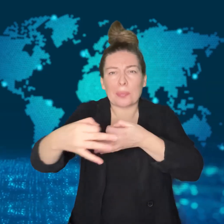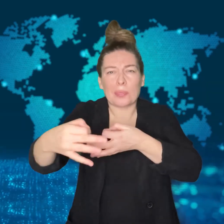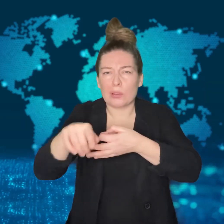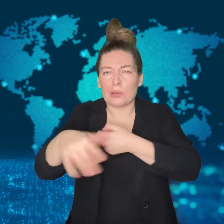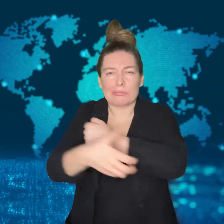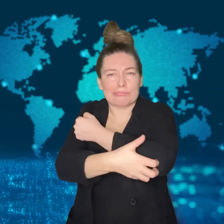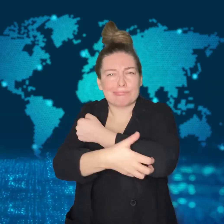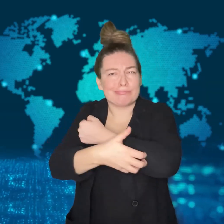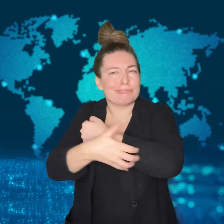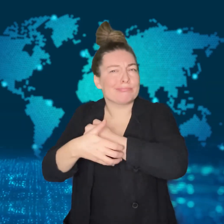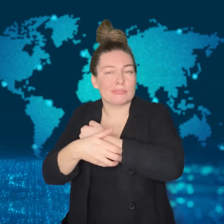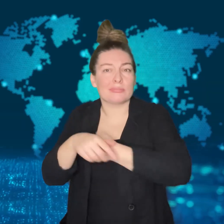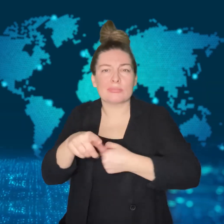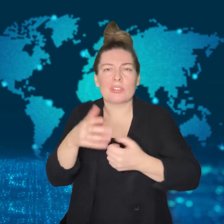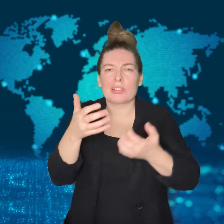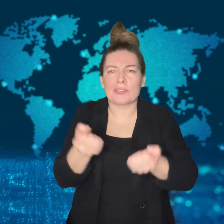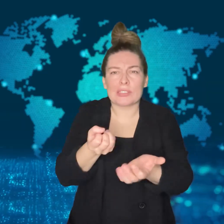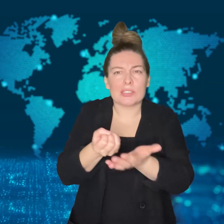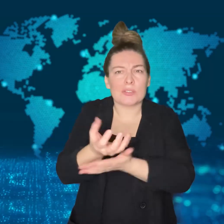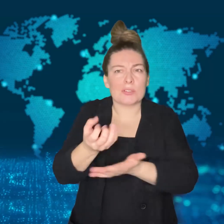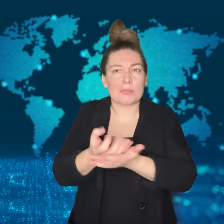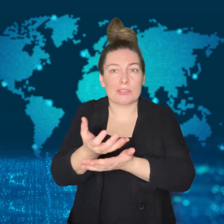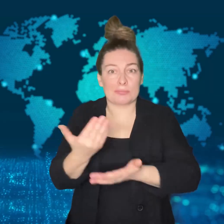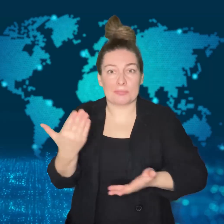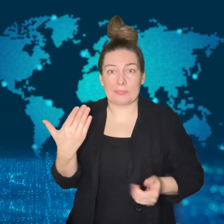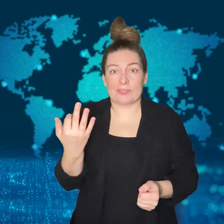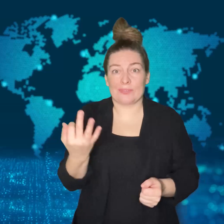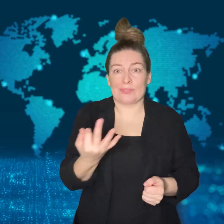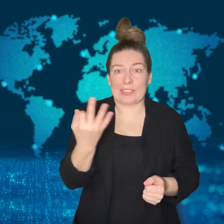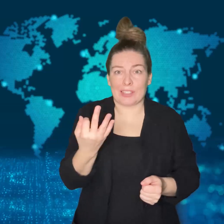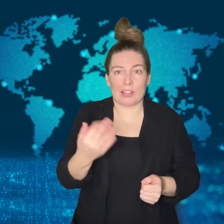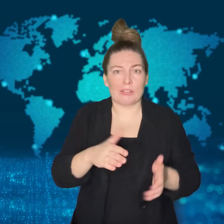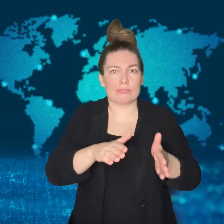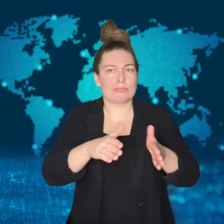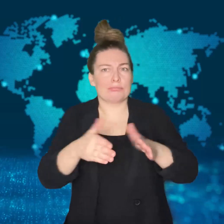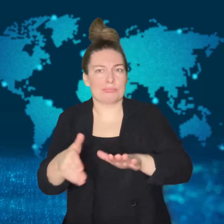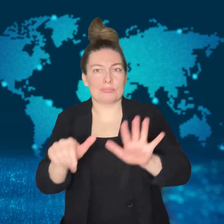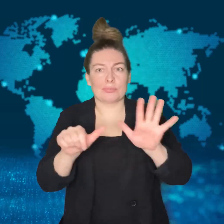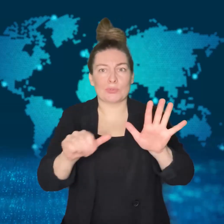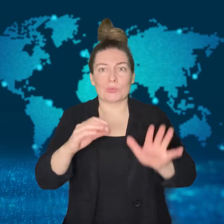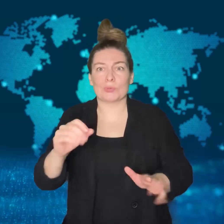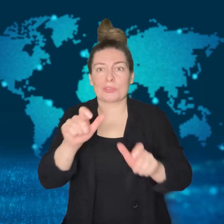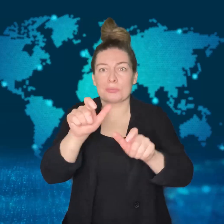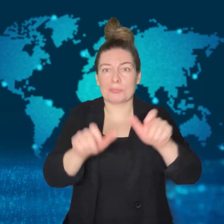in a poor neighborhood in Haiti.